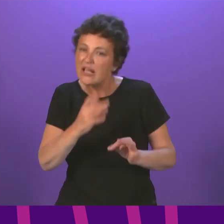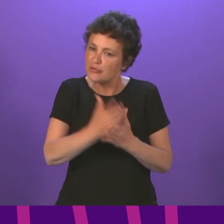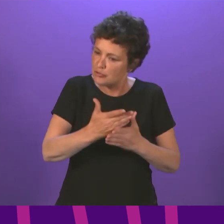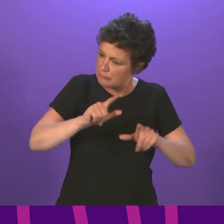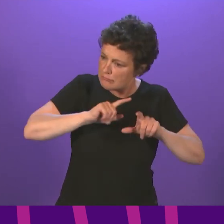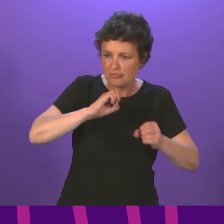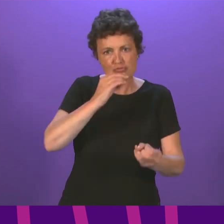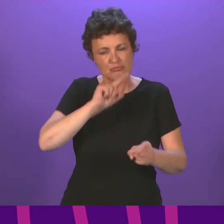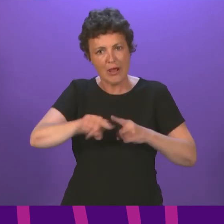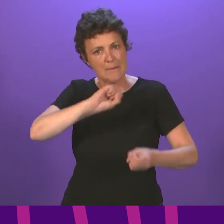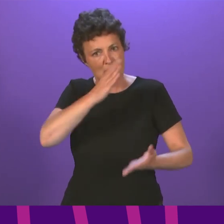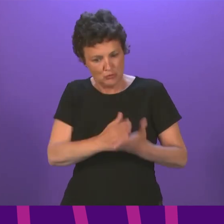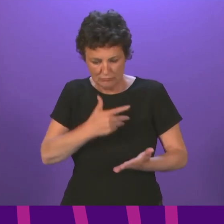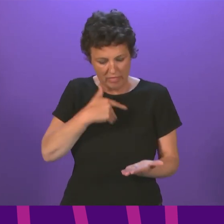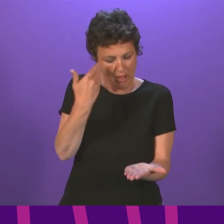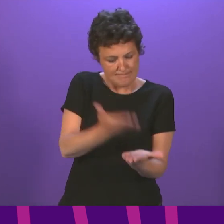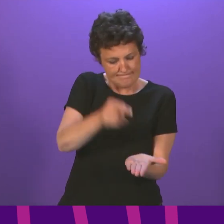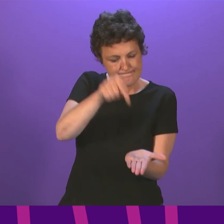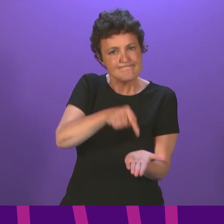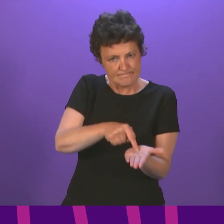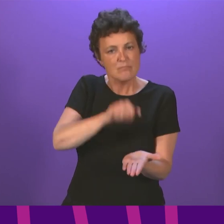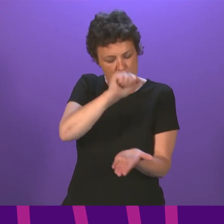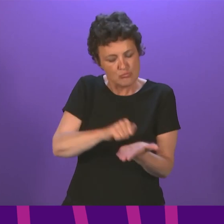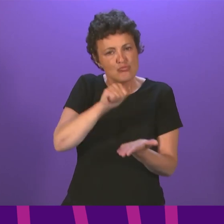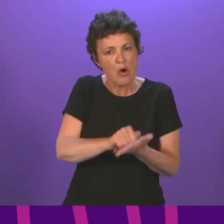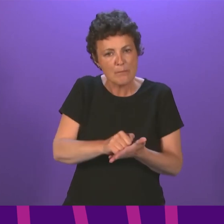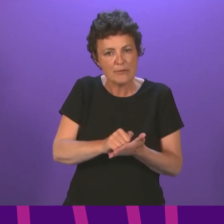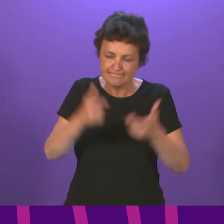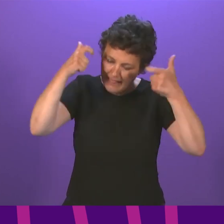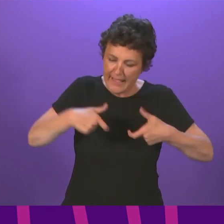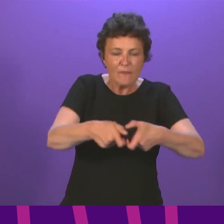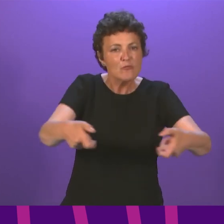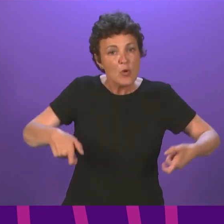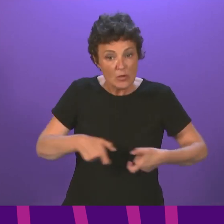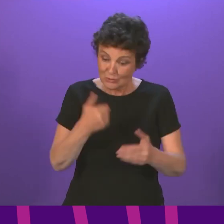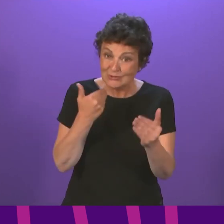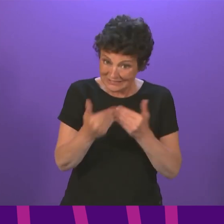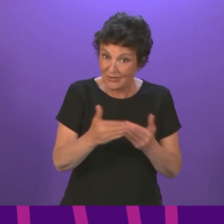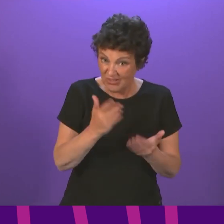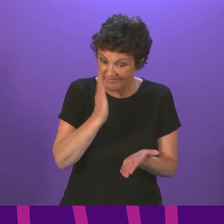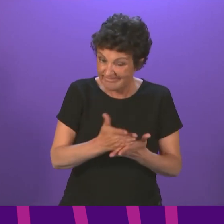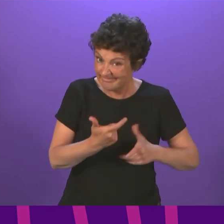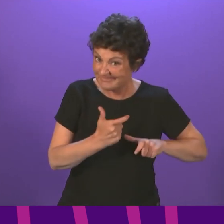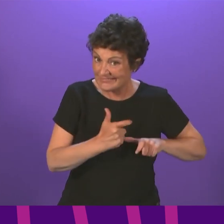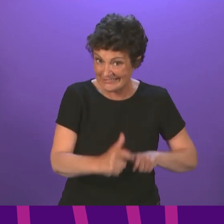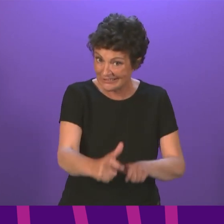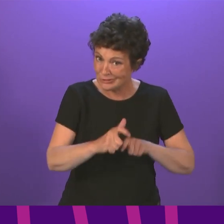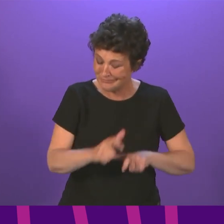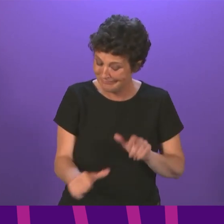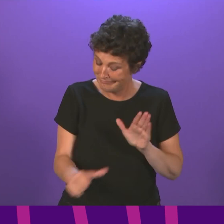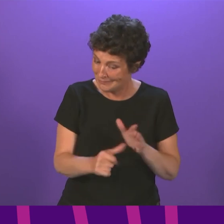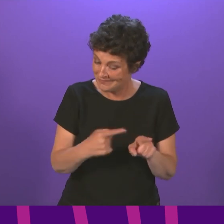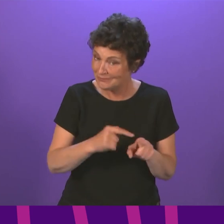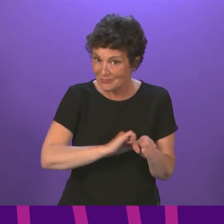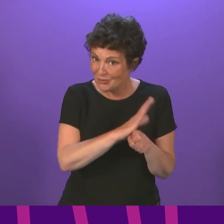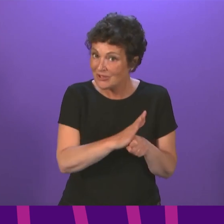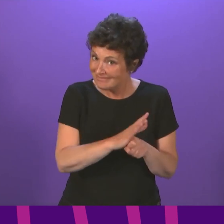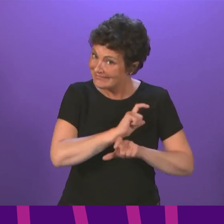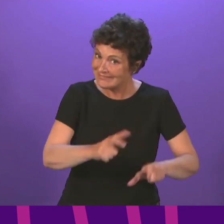There are three questions to be put as a result of today’s business. The first question